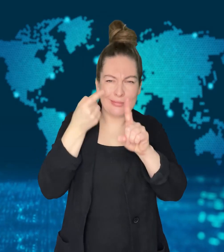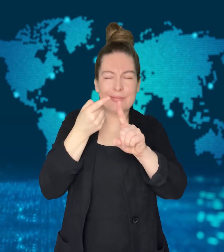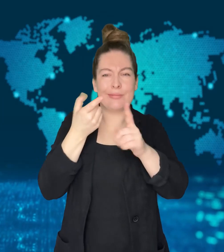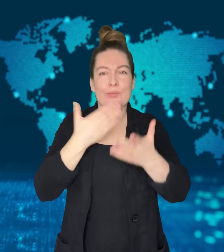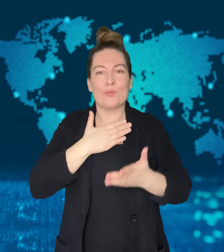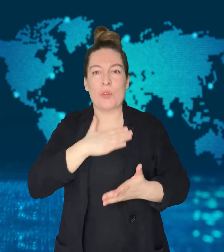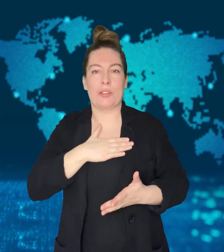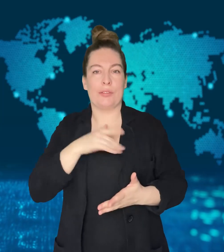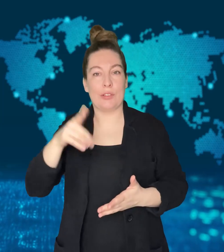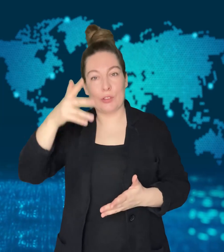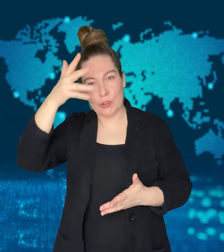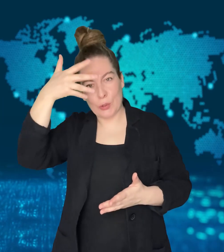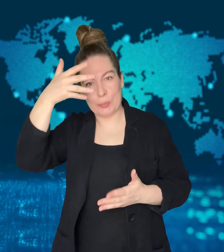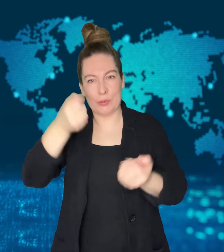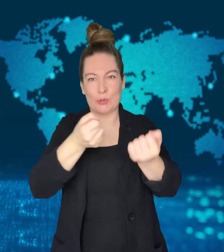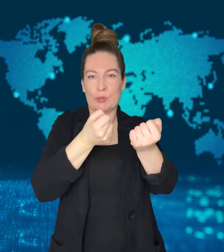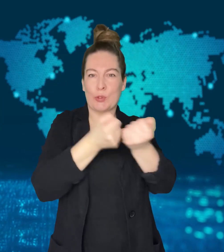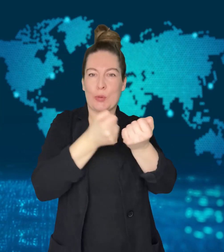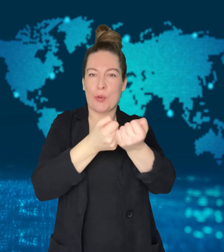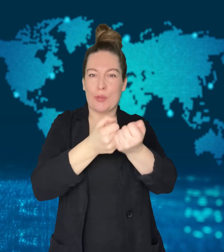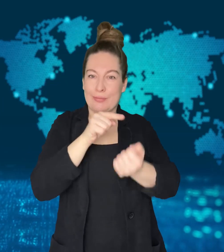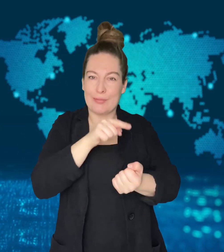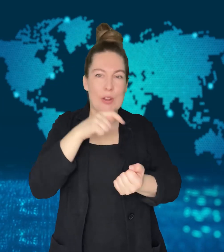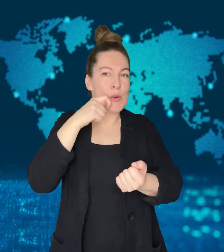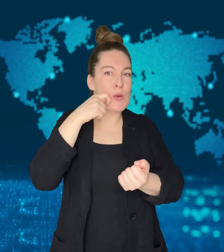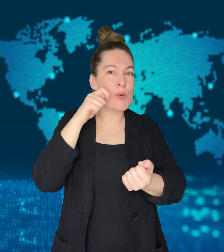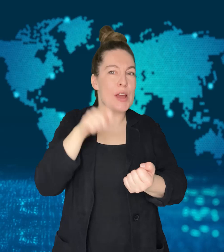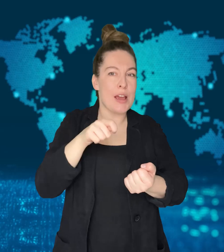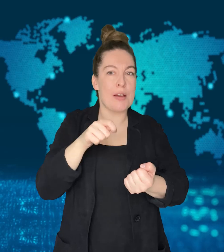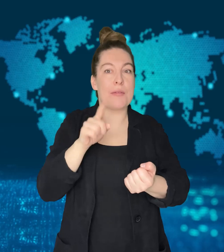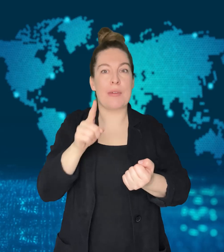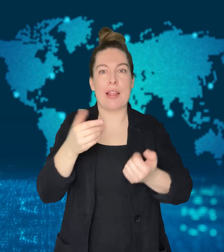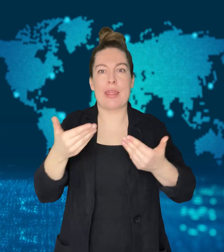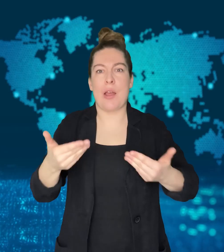hold that he wanted Trump on Ukraine's side.